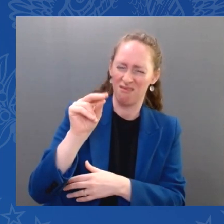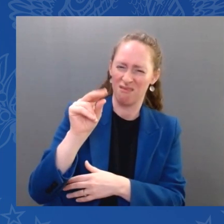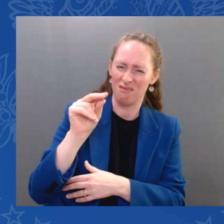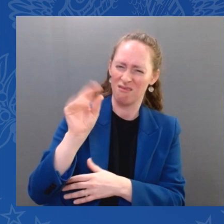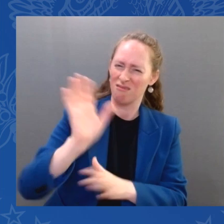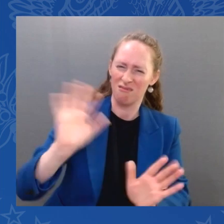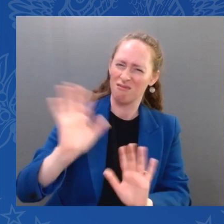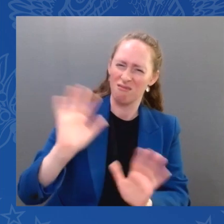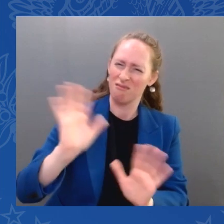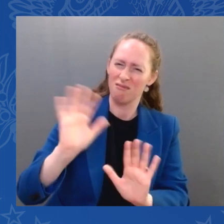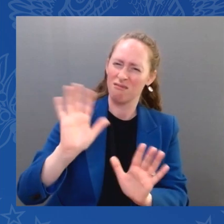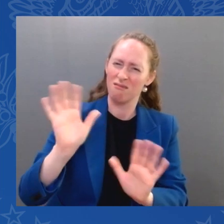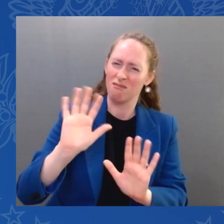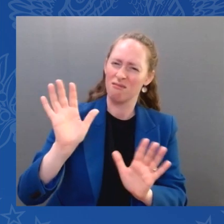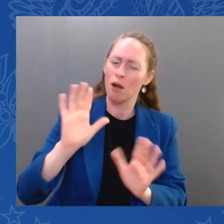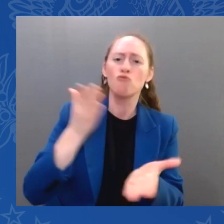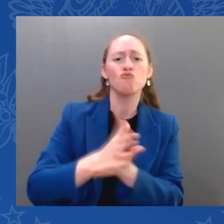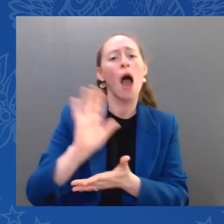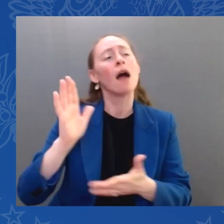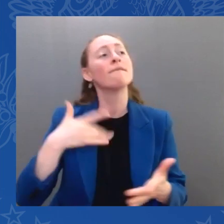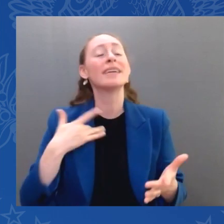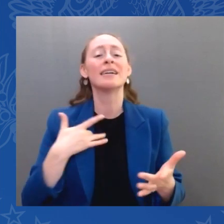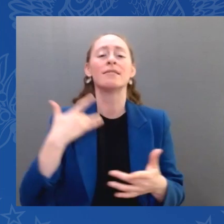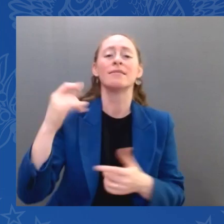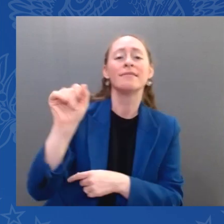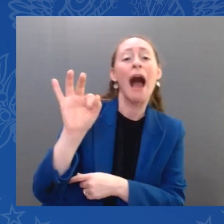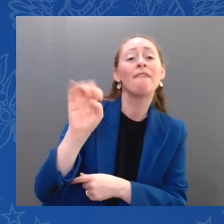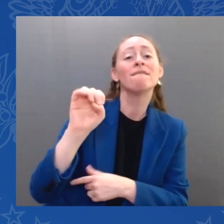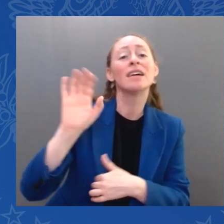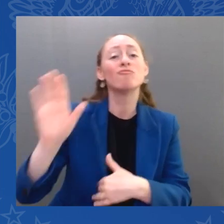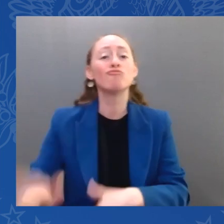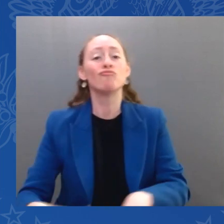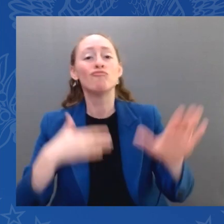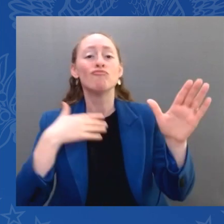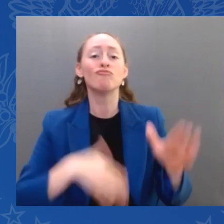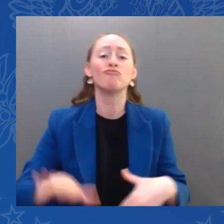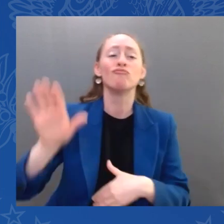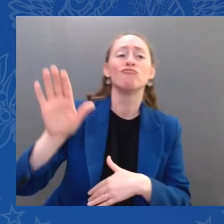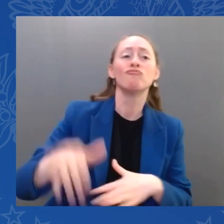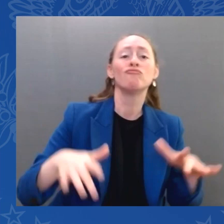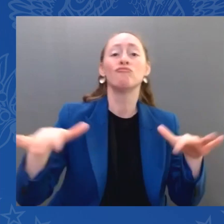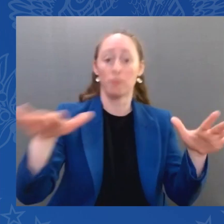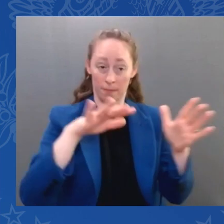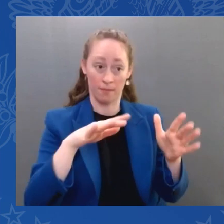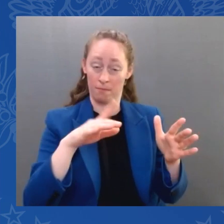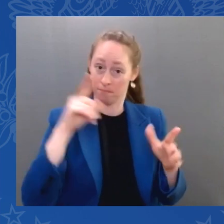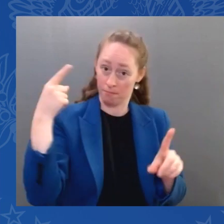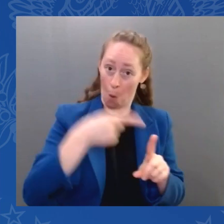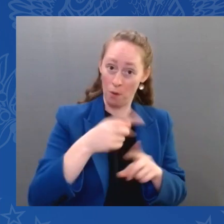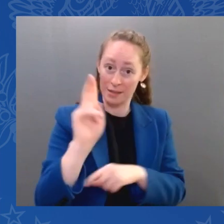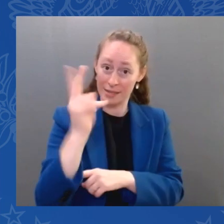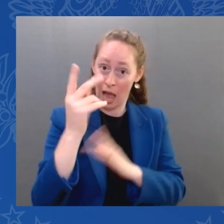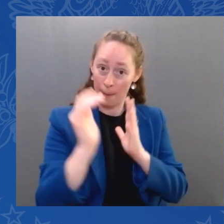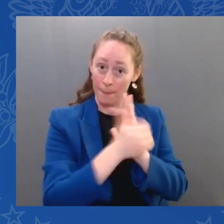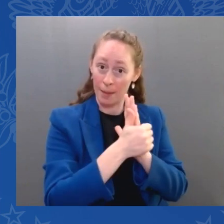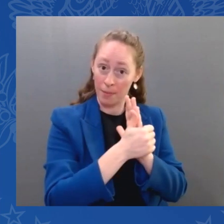right that dominates all others. The perennial price for living in a community with others is being neighbors, of being fellow citizens,